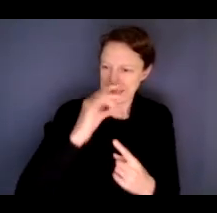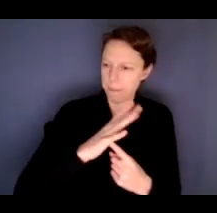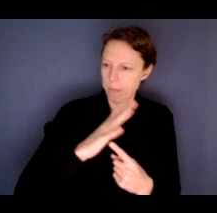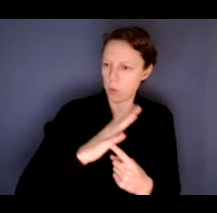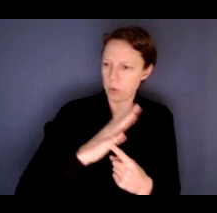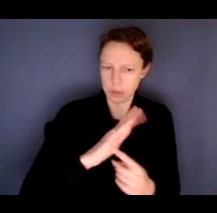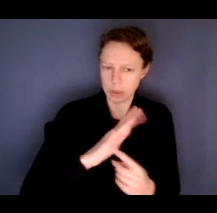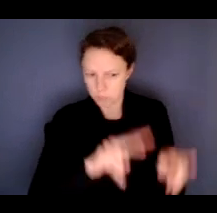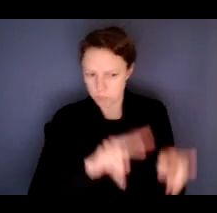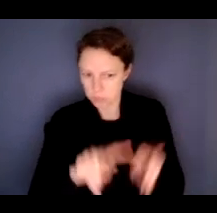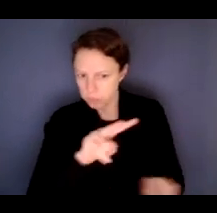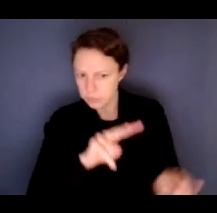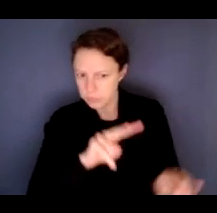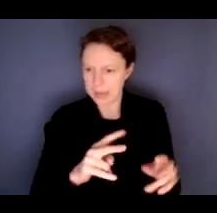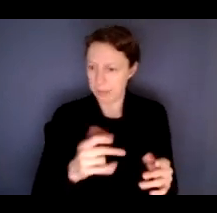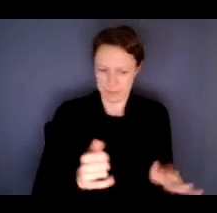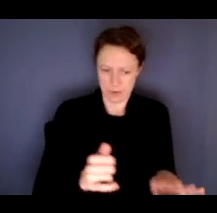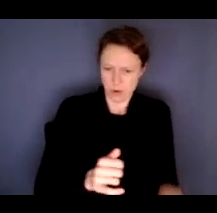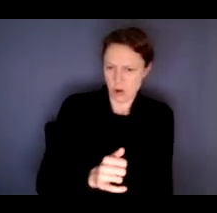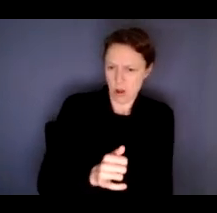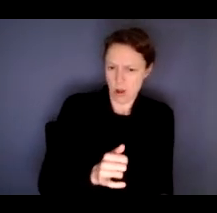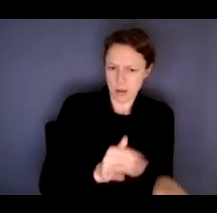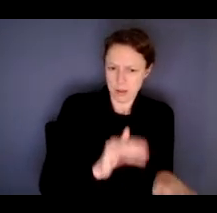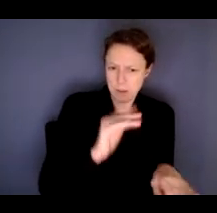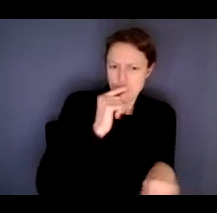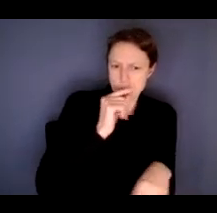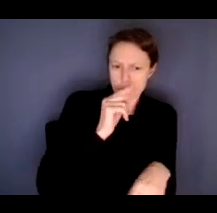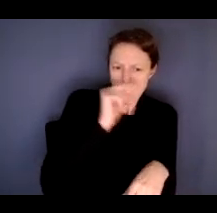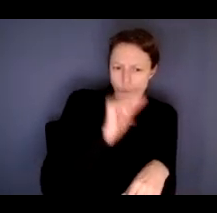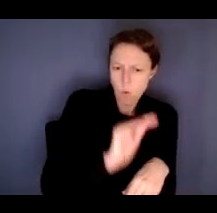engage with a very little child is completely different to the way they might engage with